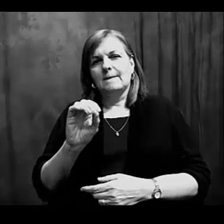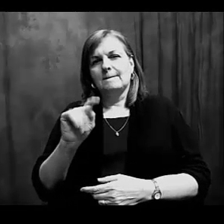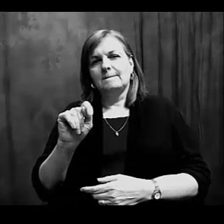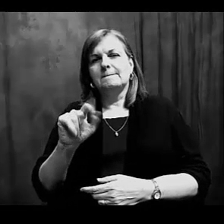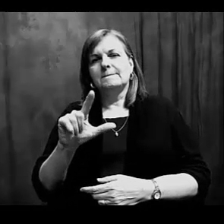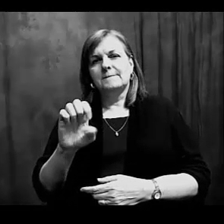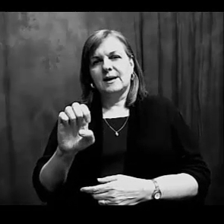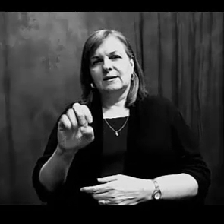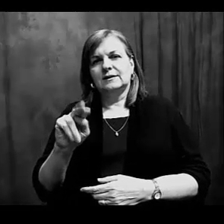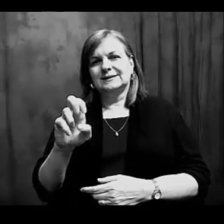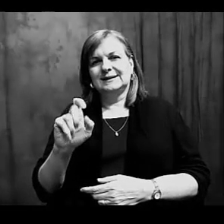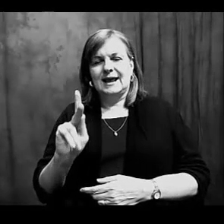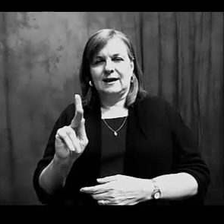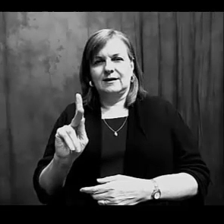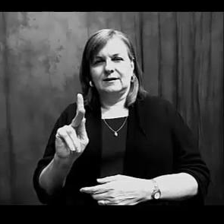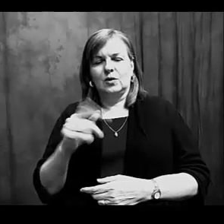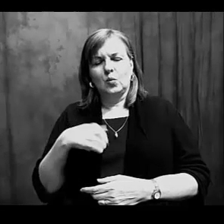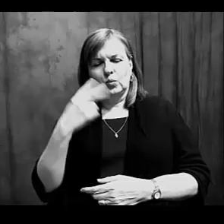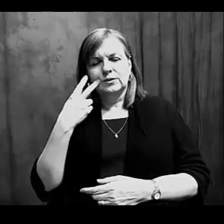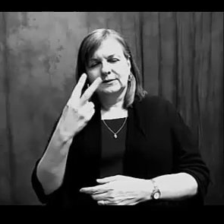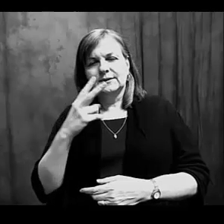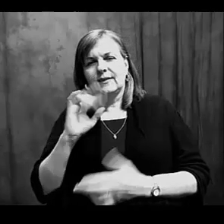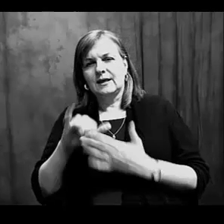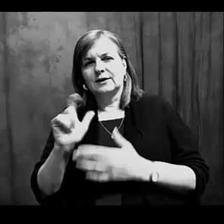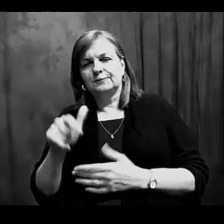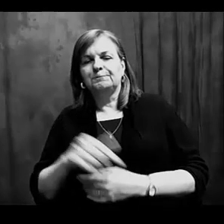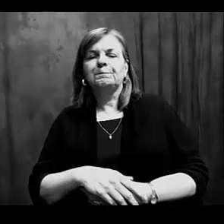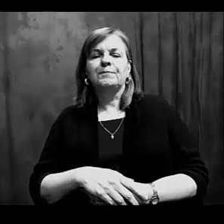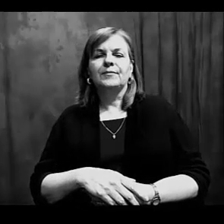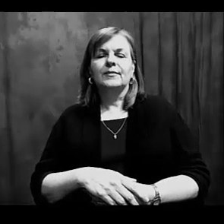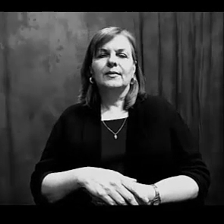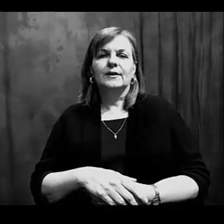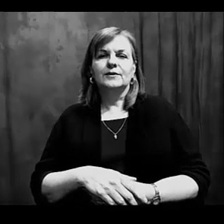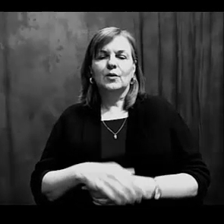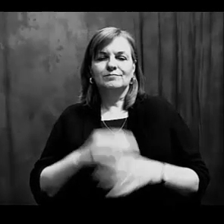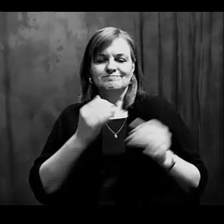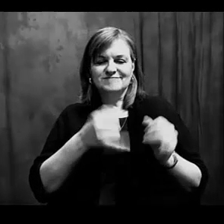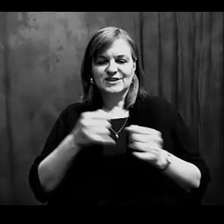later it's a phenomenon known as bottleneck of a population and we'll look at